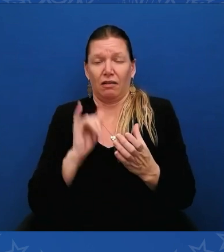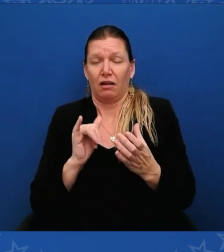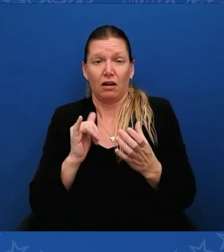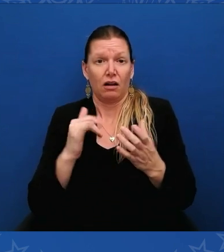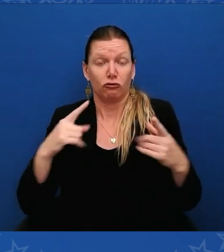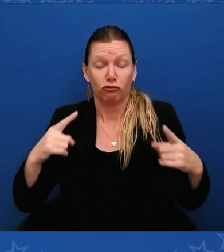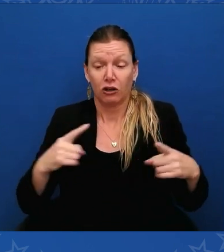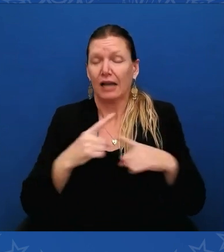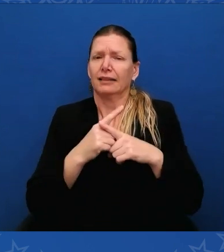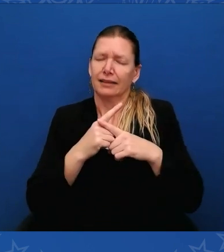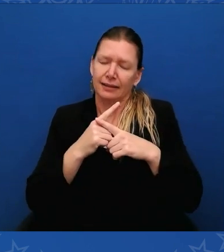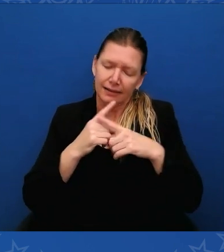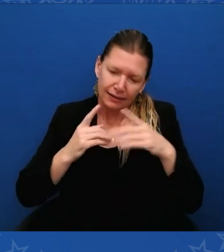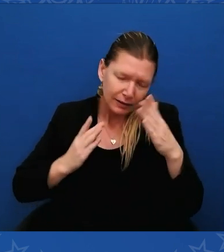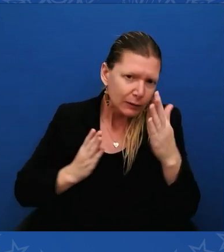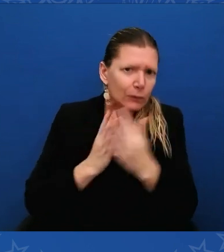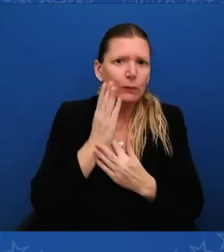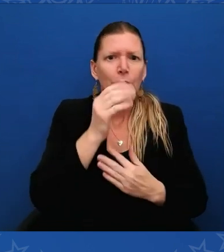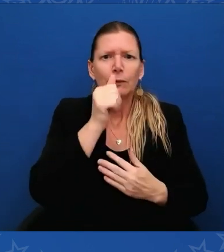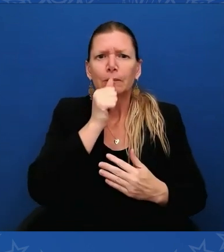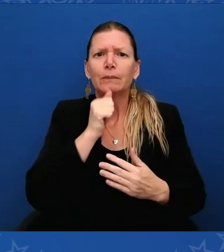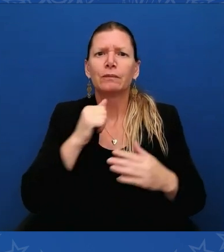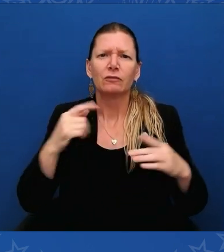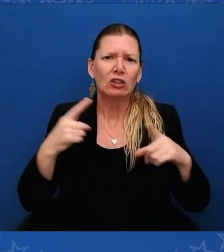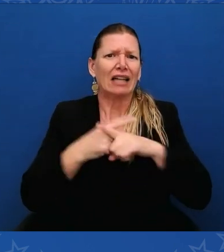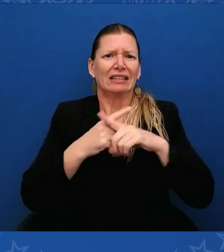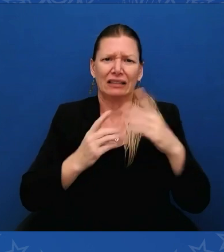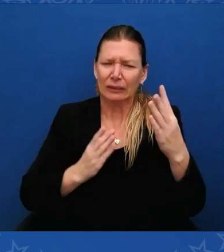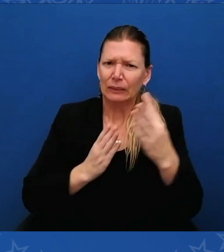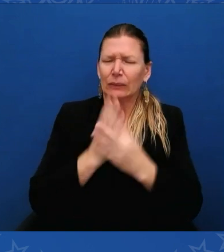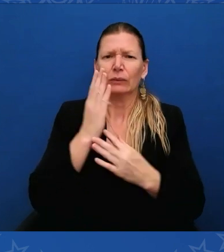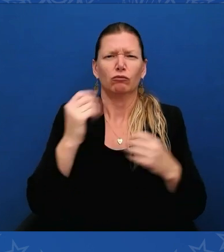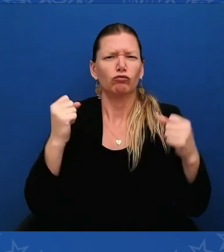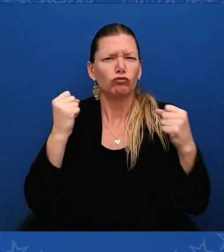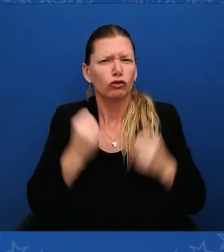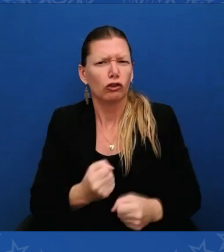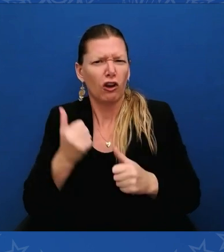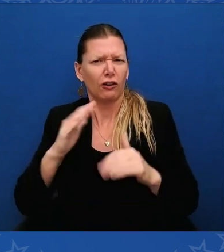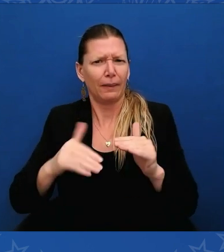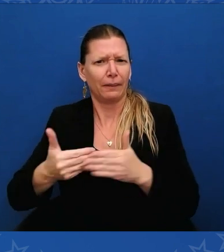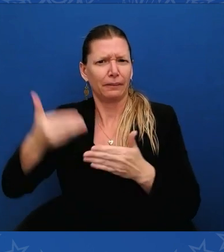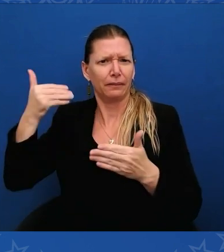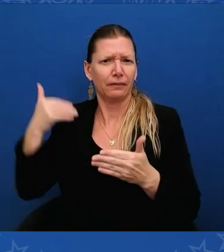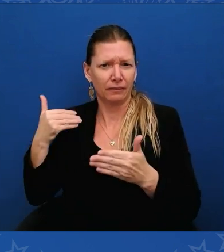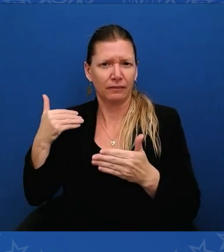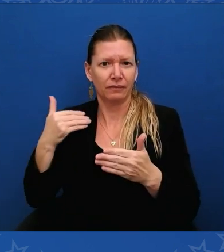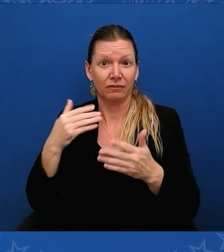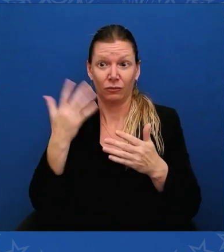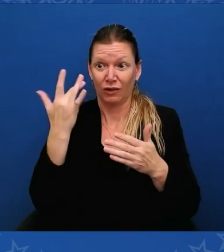God bless you all. And may God protect our troops. Thank you, thank you, thank you. You're the best. Thank you.